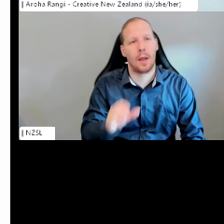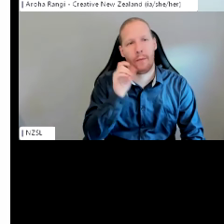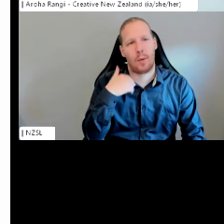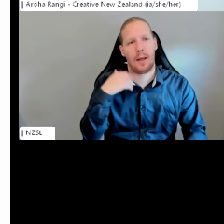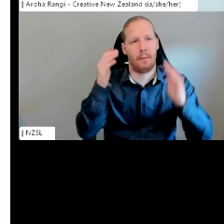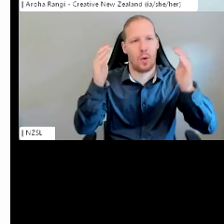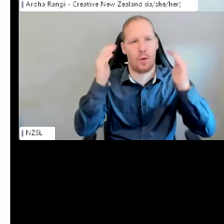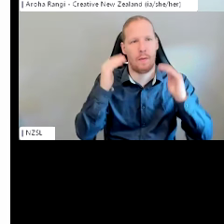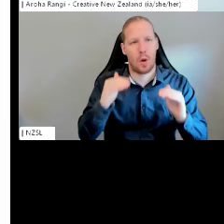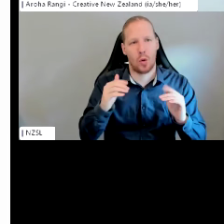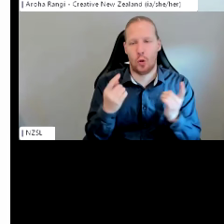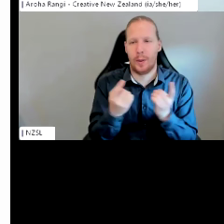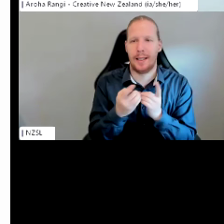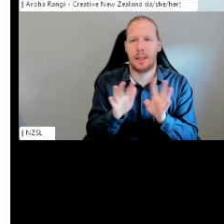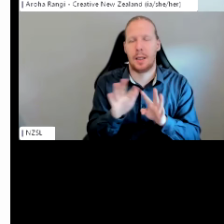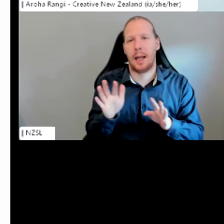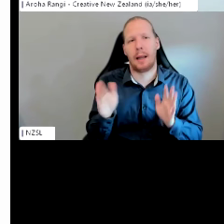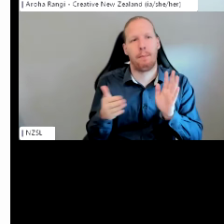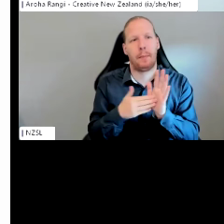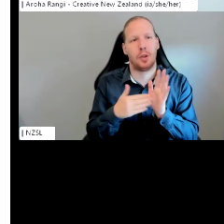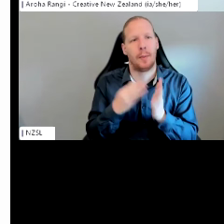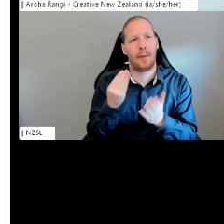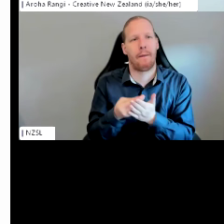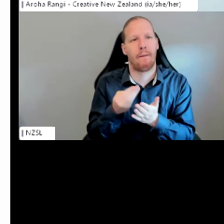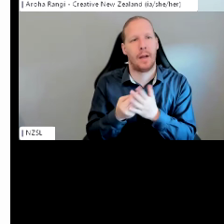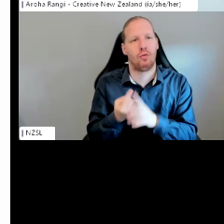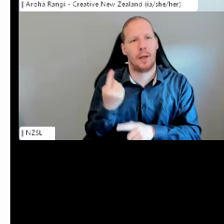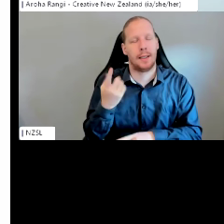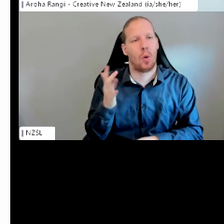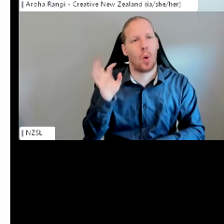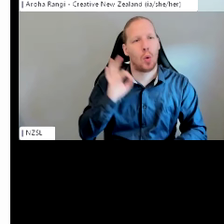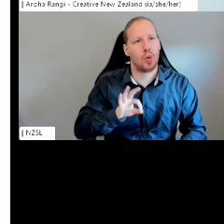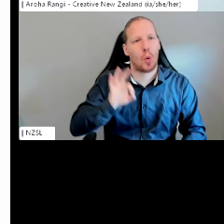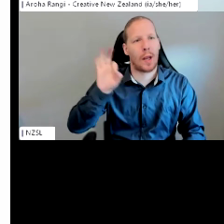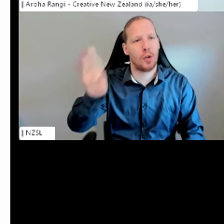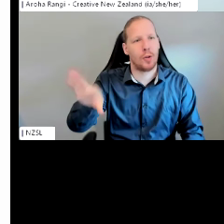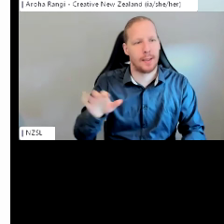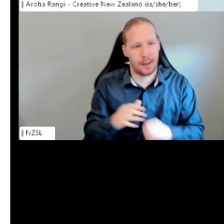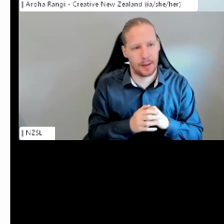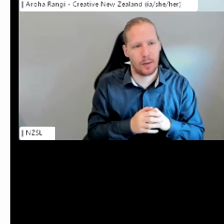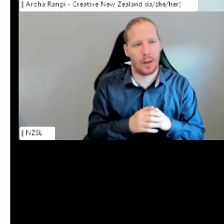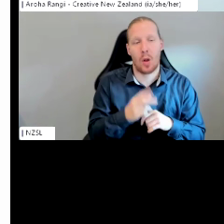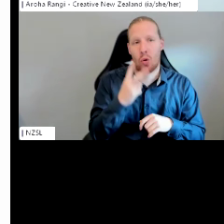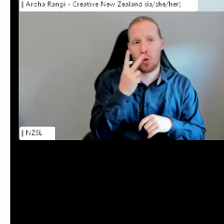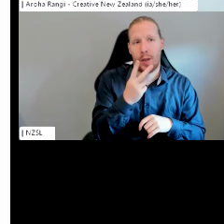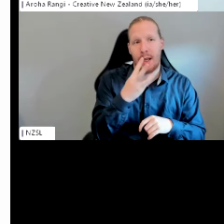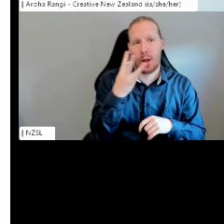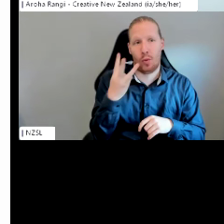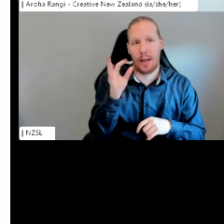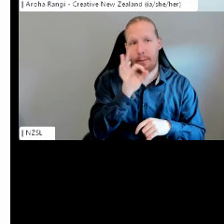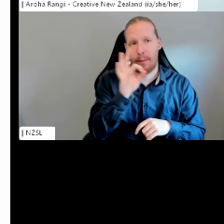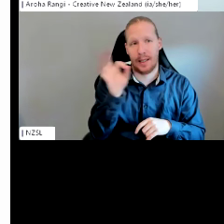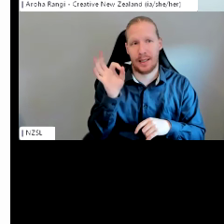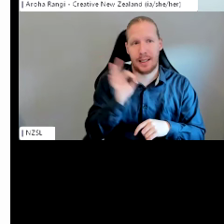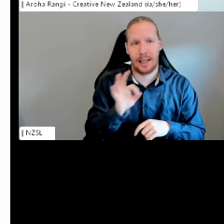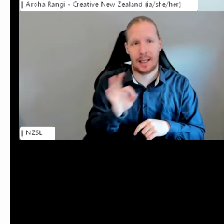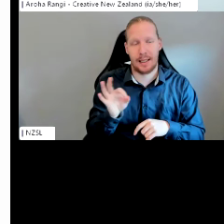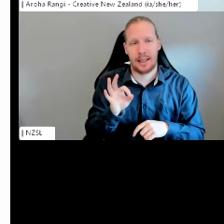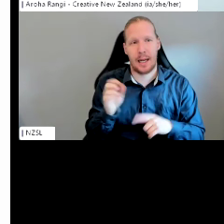and and and fundraising and donations, um there are 23% fewer um current donors than 5 years ago.